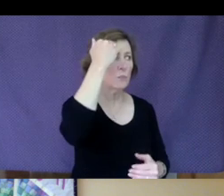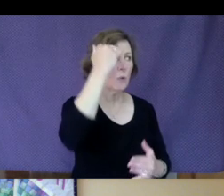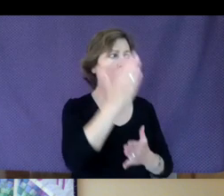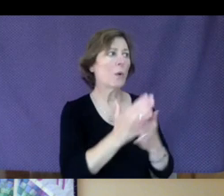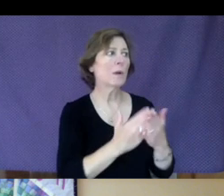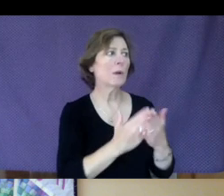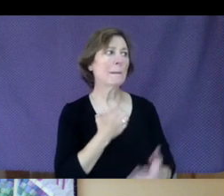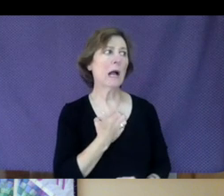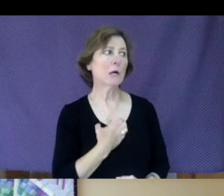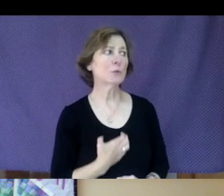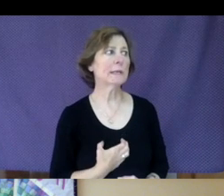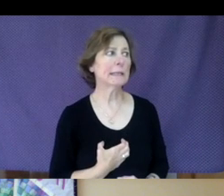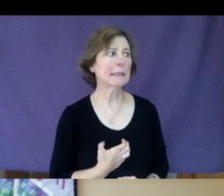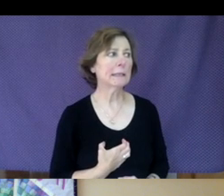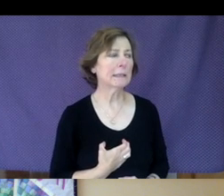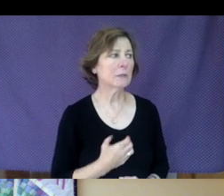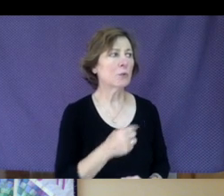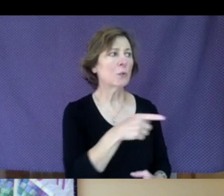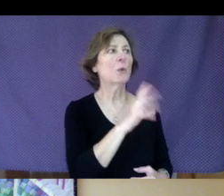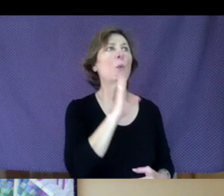So you will not take all you have for granted